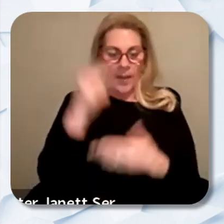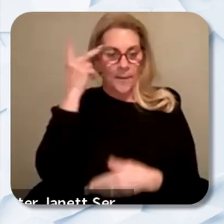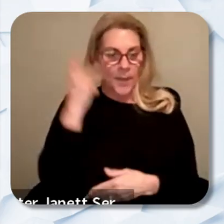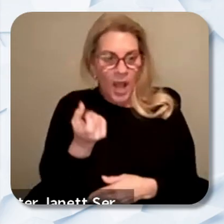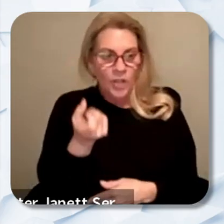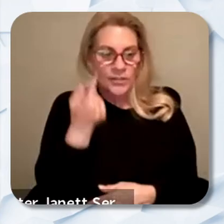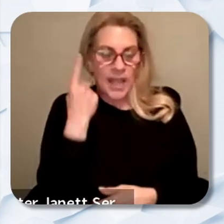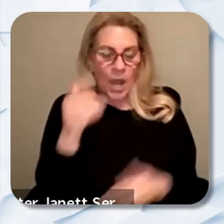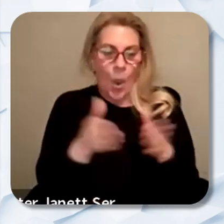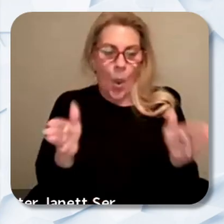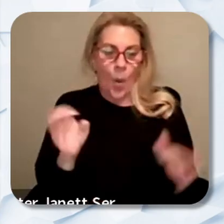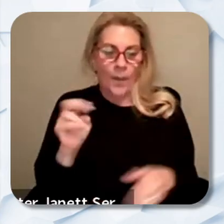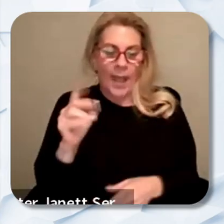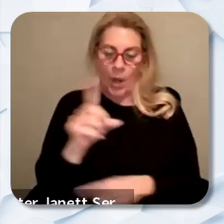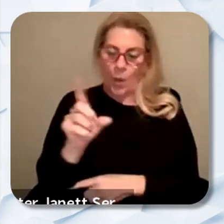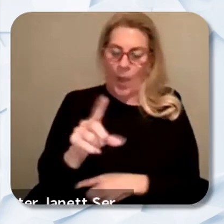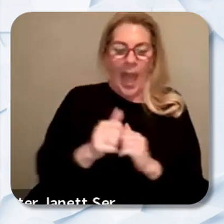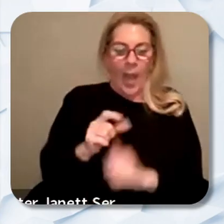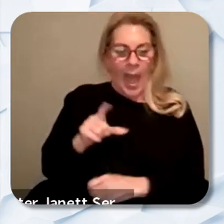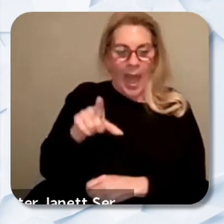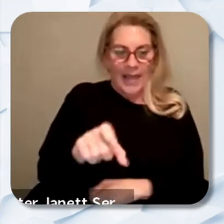understand those open-ended questions and how to ask them Because we strive